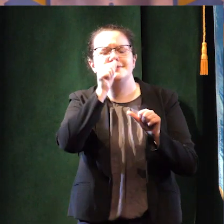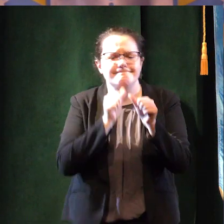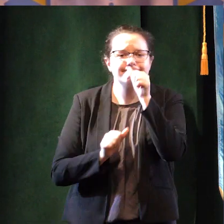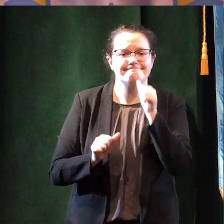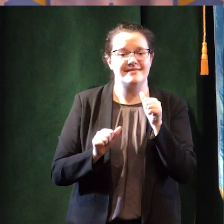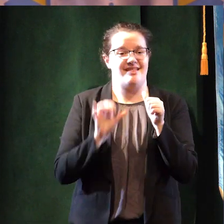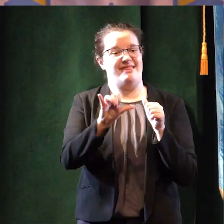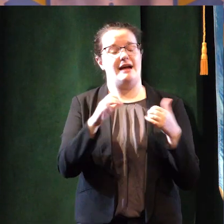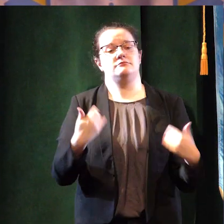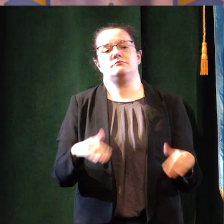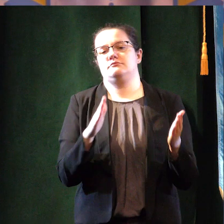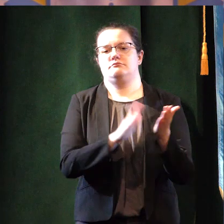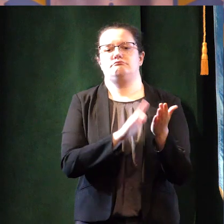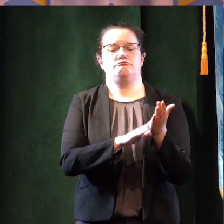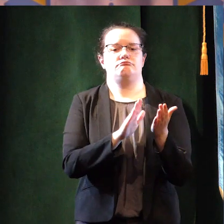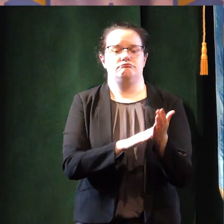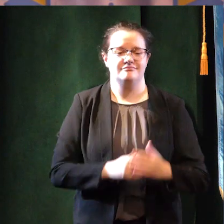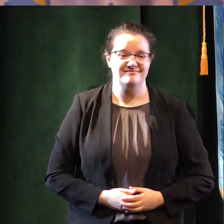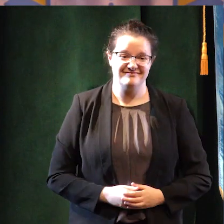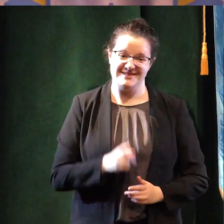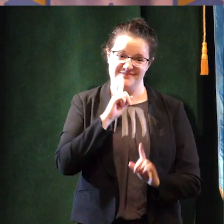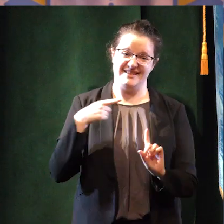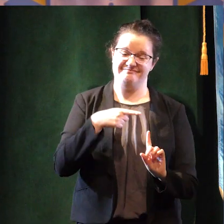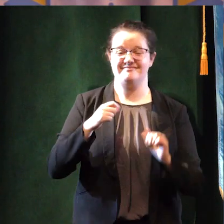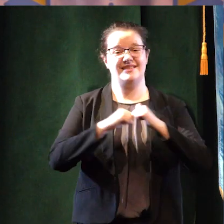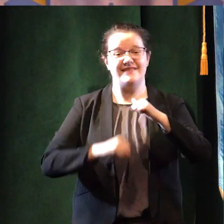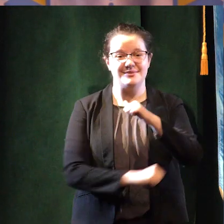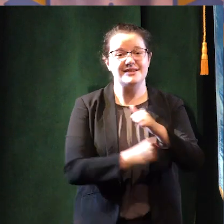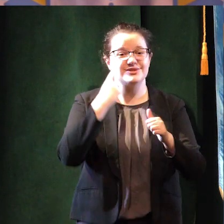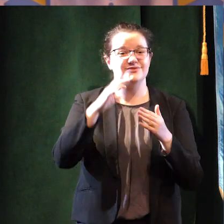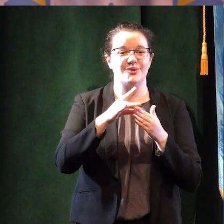commendable it's the foundation for leadership and making a difference in a